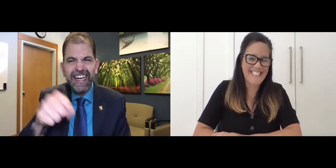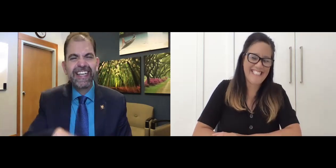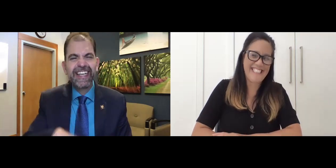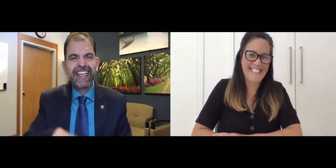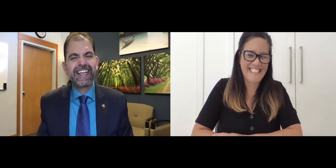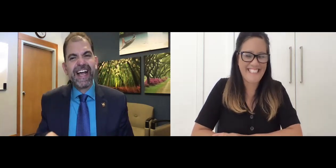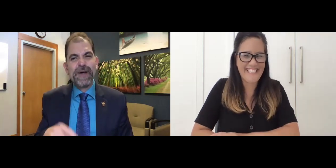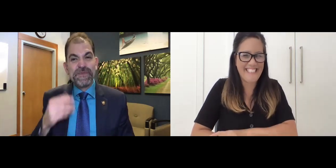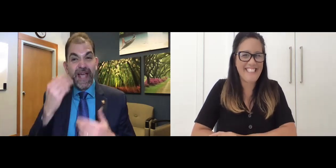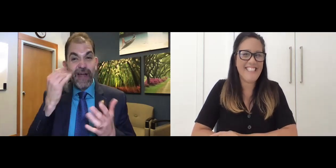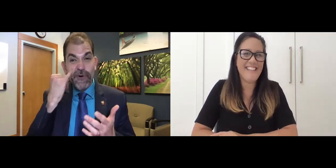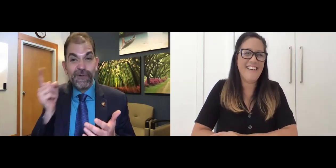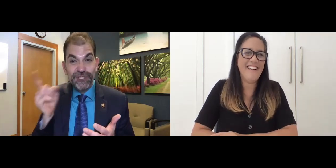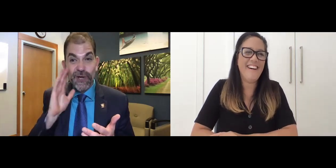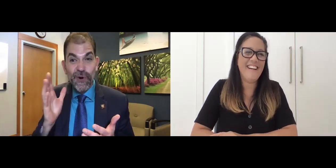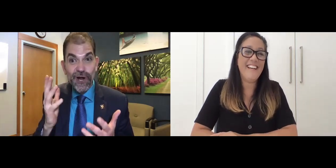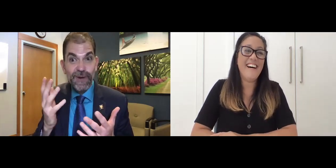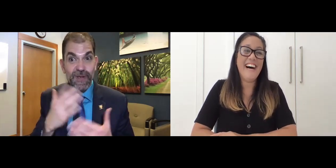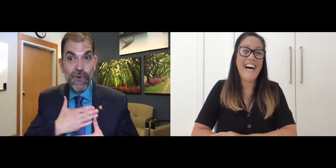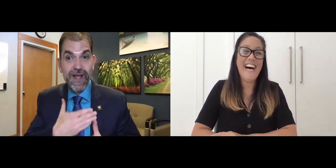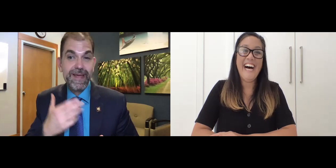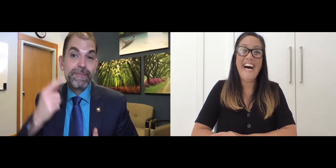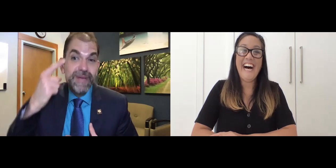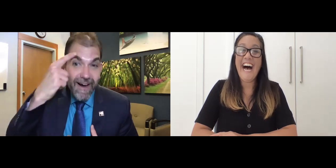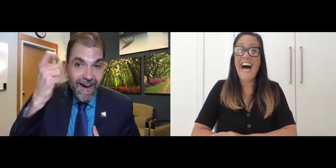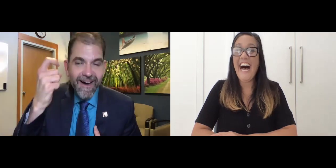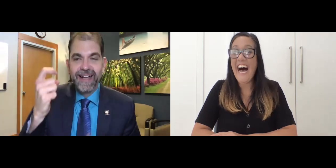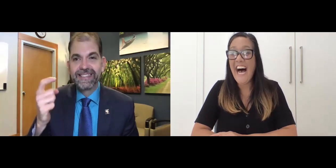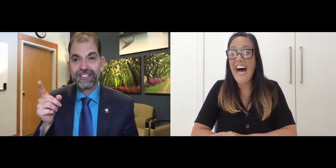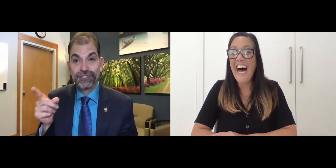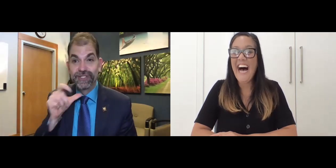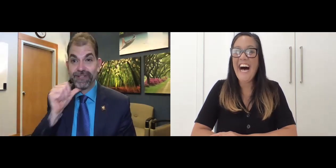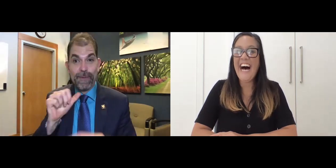Oh definitely. I'm not even sure if she'd be willing at this point because